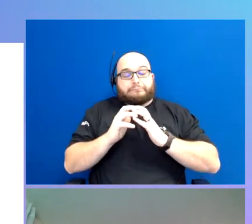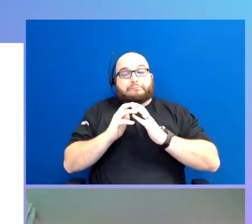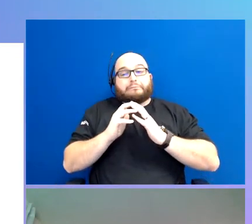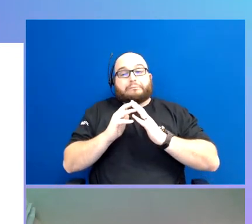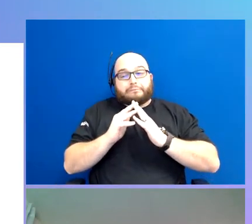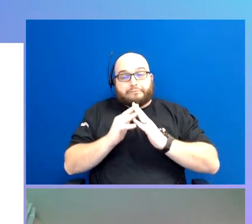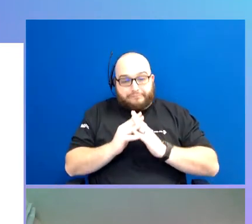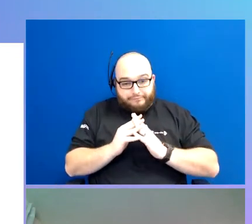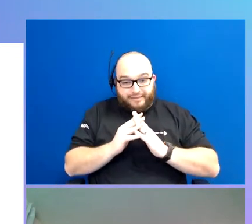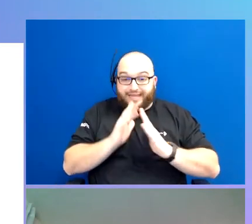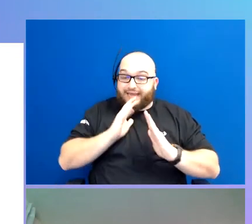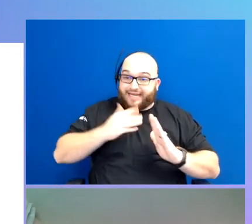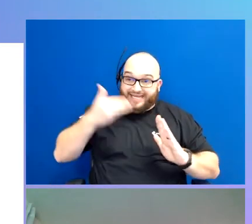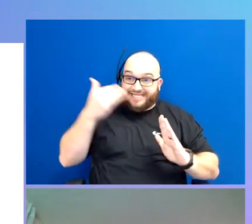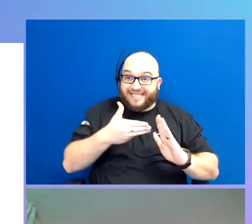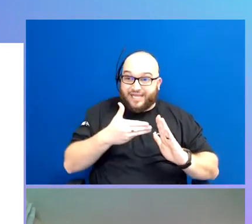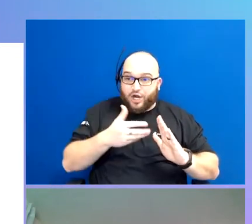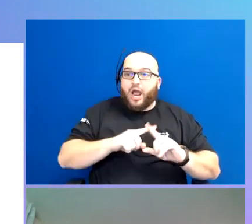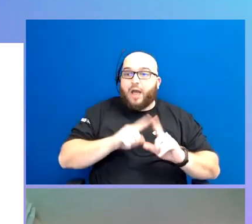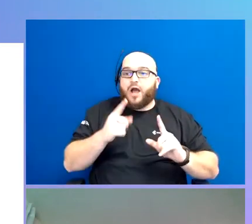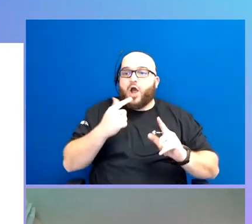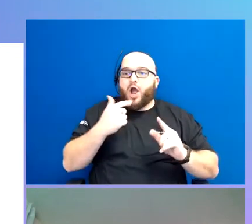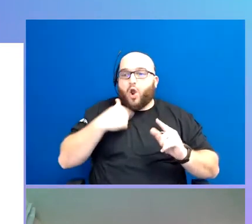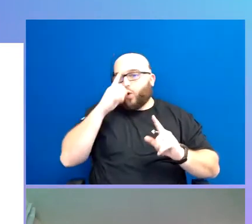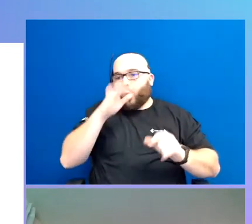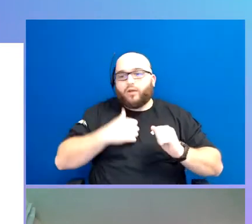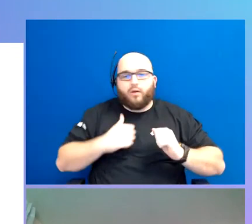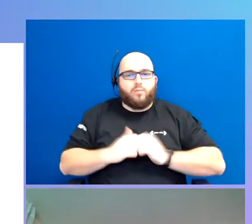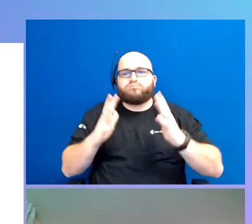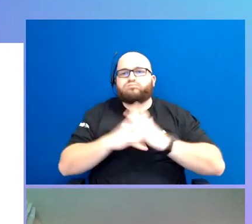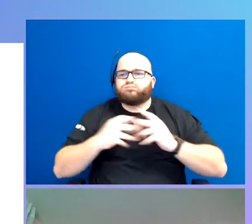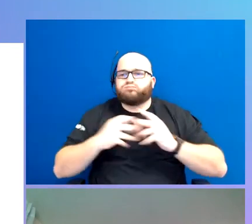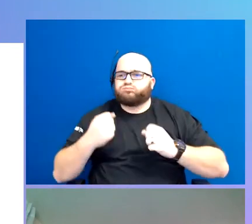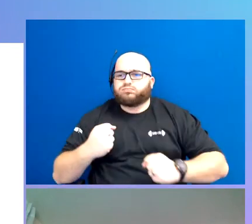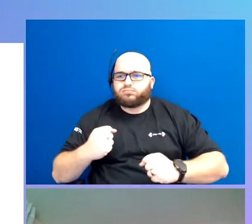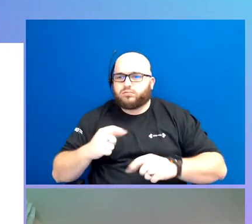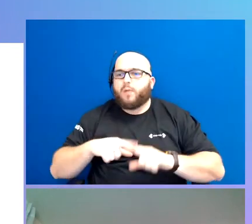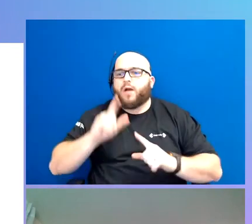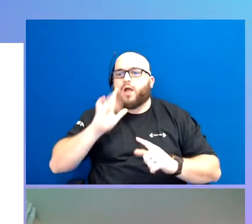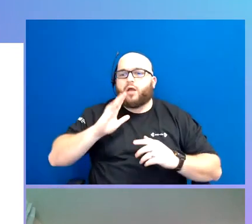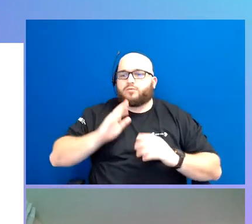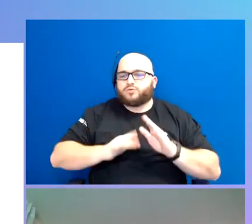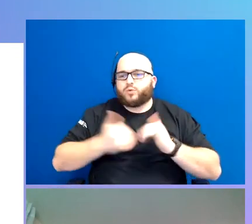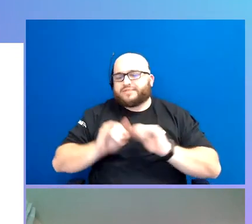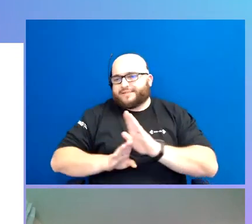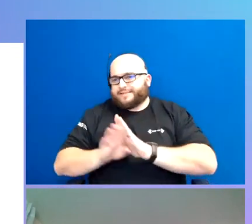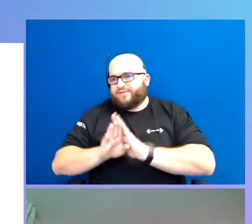it should be. It's going to get there fairly soon. And then, um,